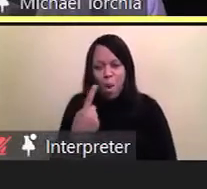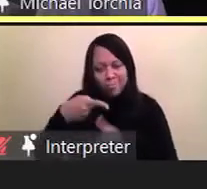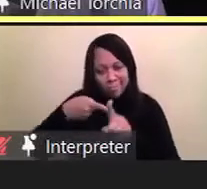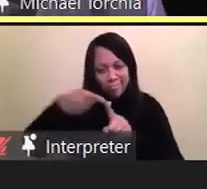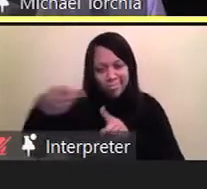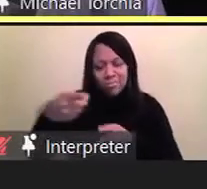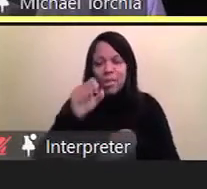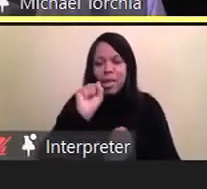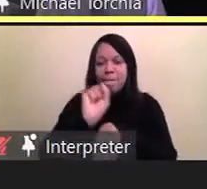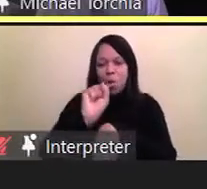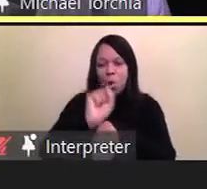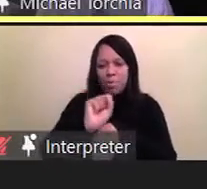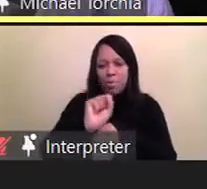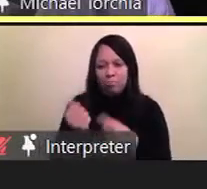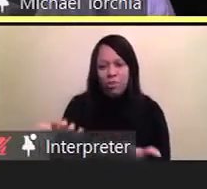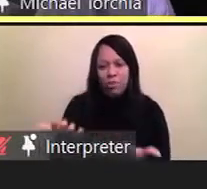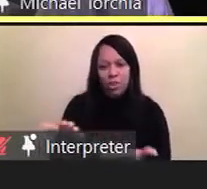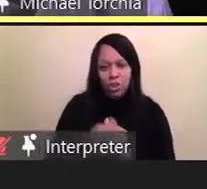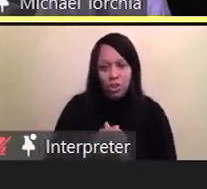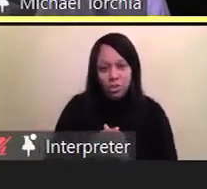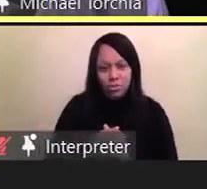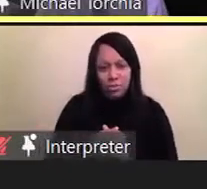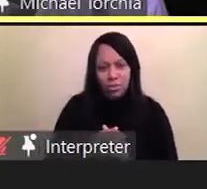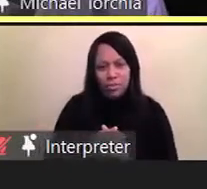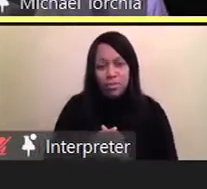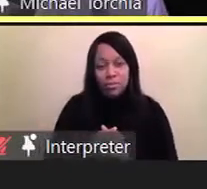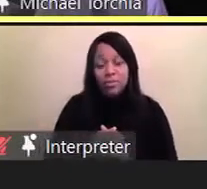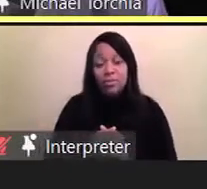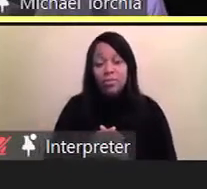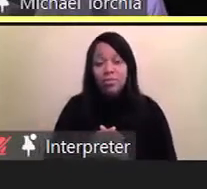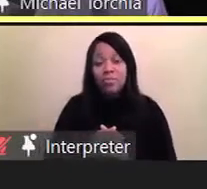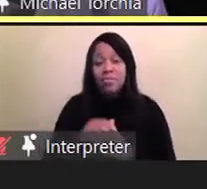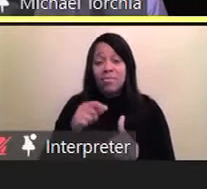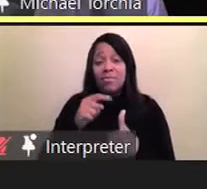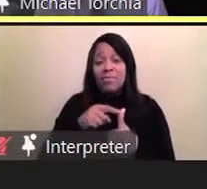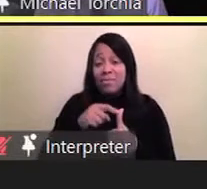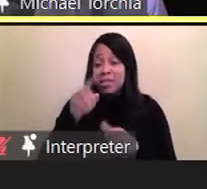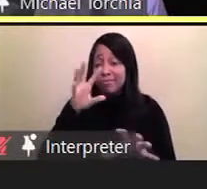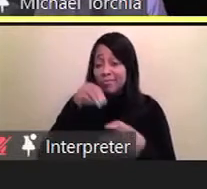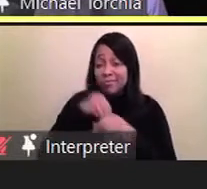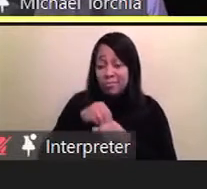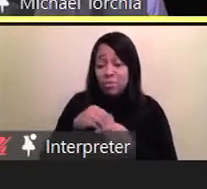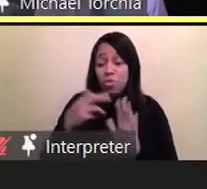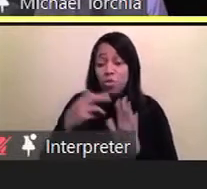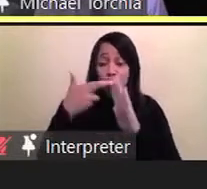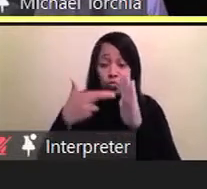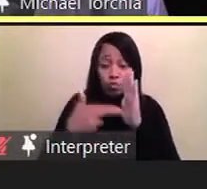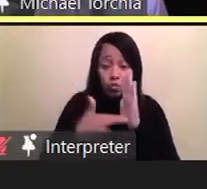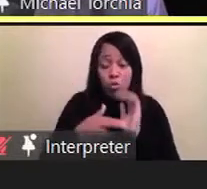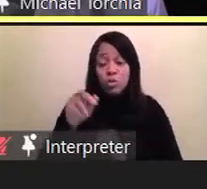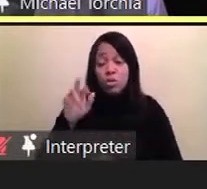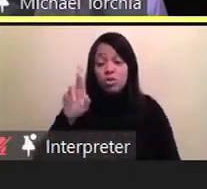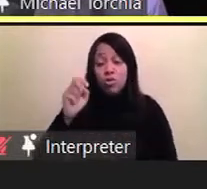So this consists of rules, regulations, and policies